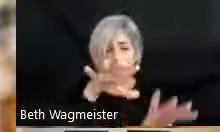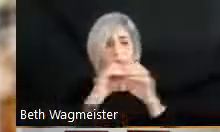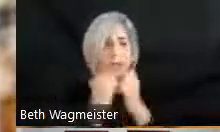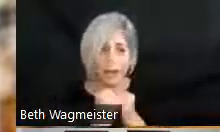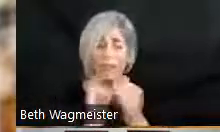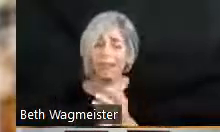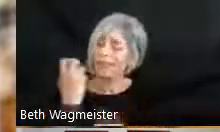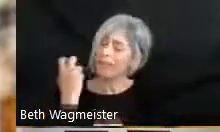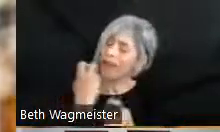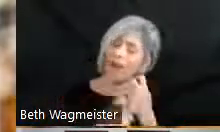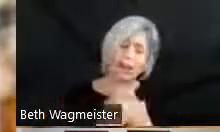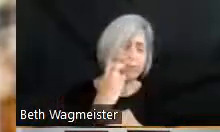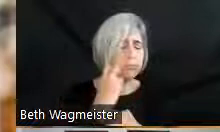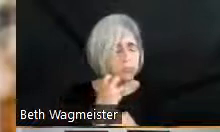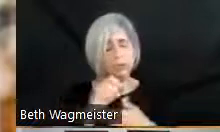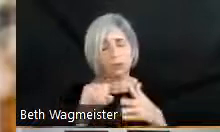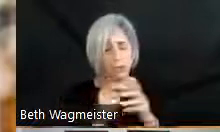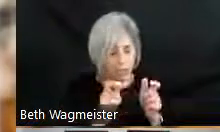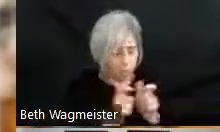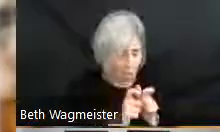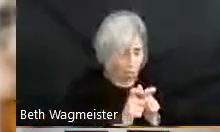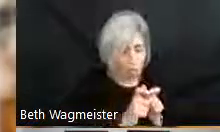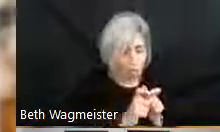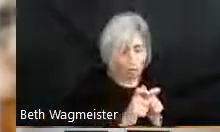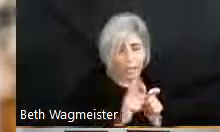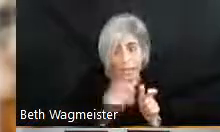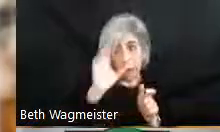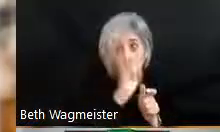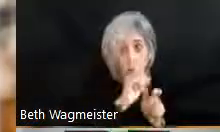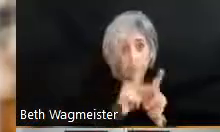We have to start so small. We have to start tiny. And assume that people who are hearing